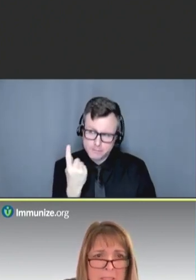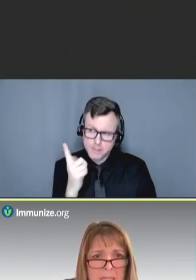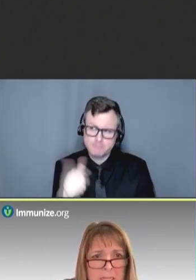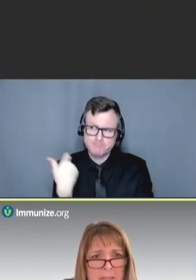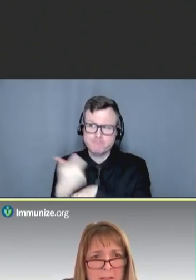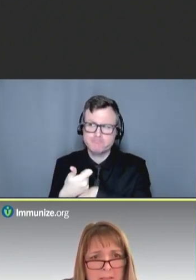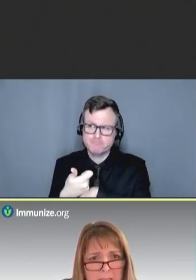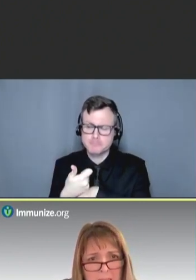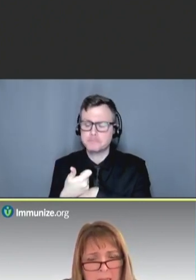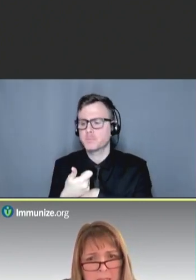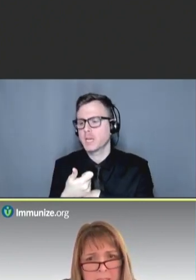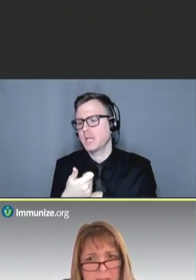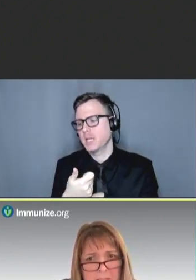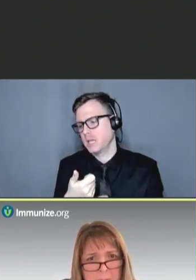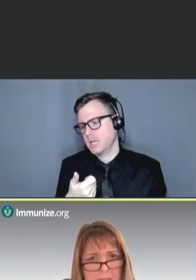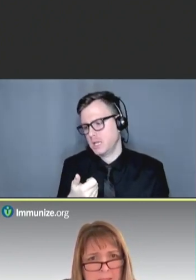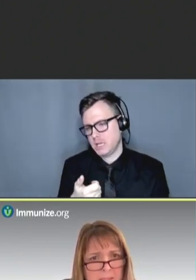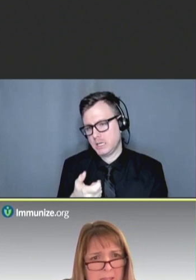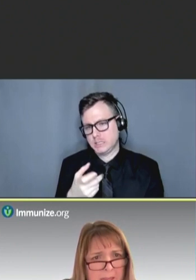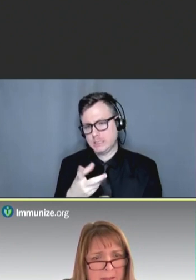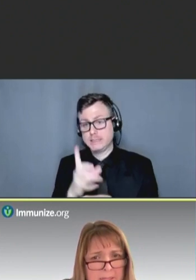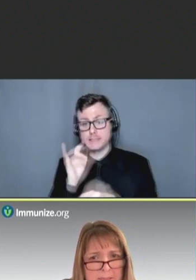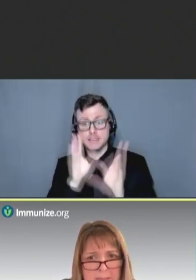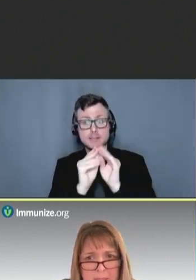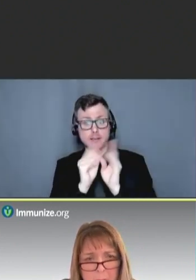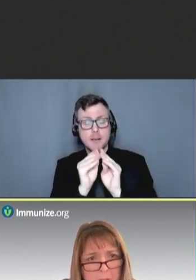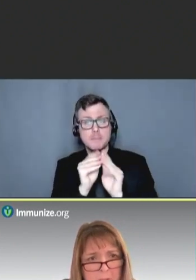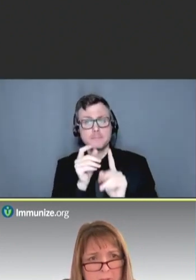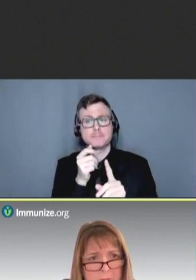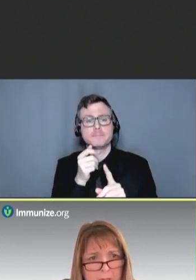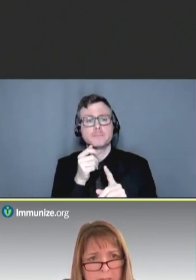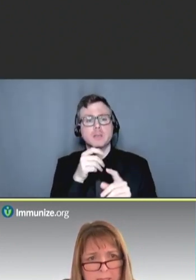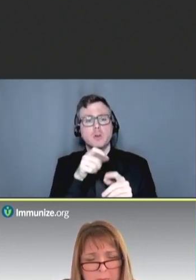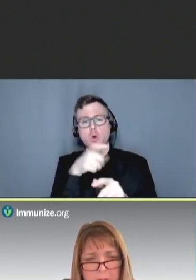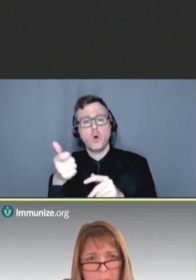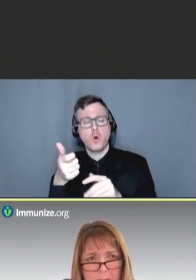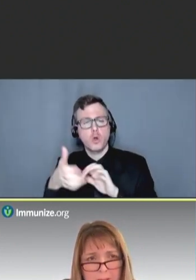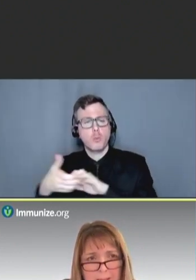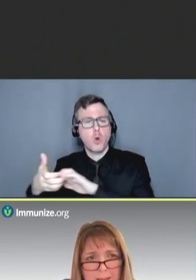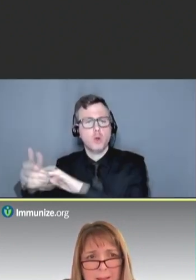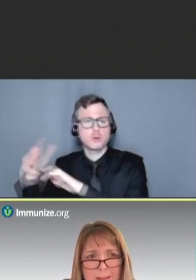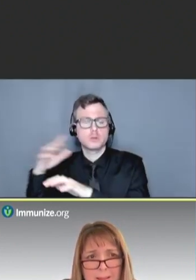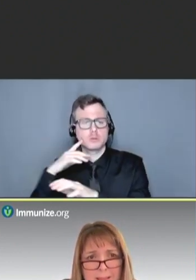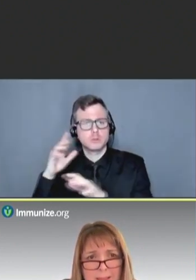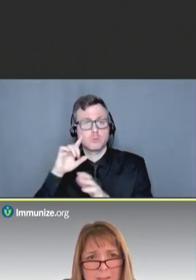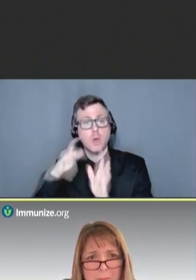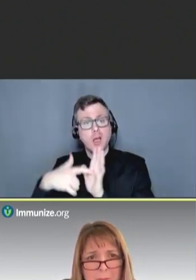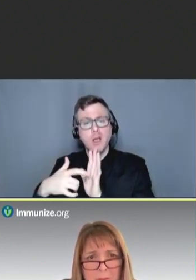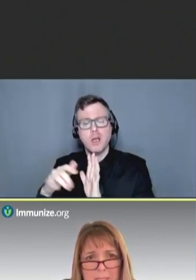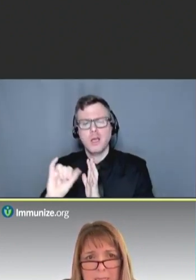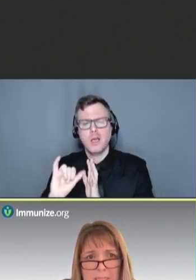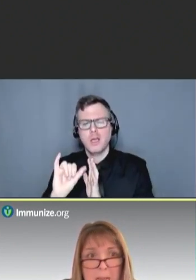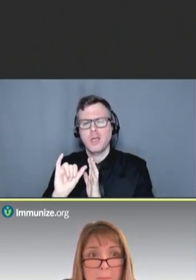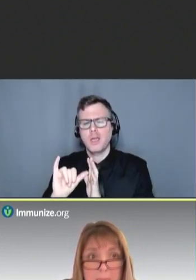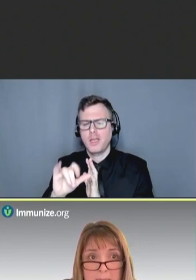And The Summit and its partners recognized very quickly that we really needed to update